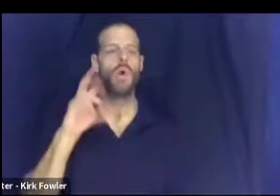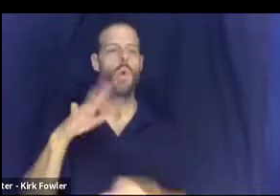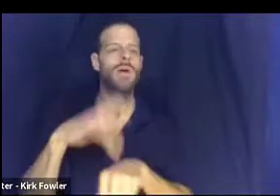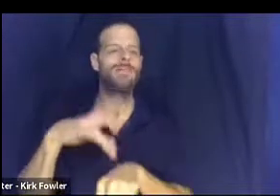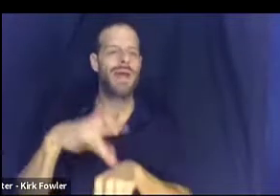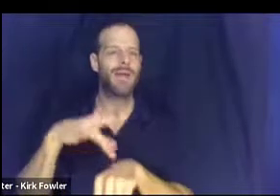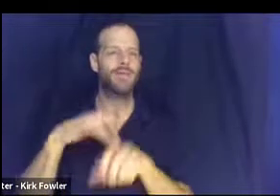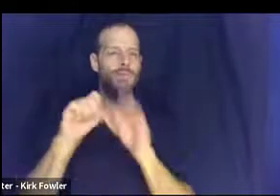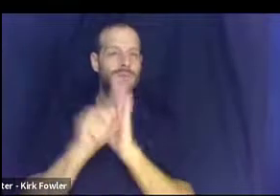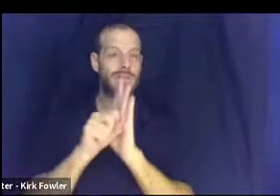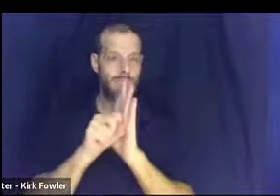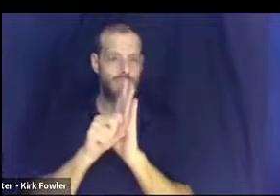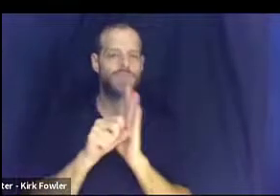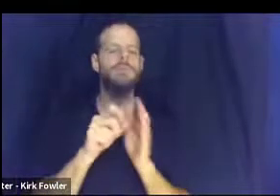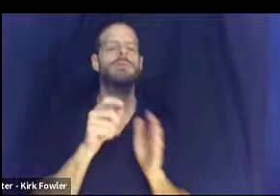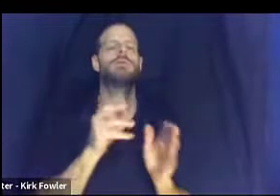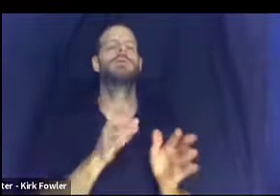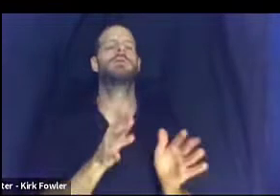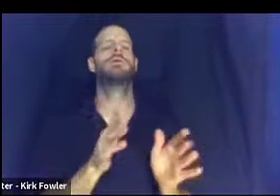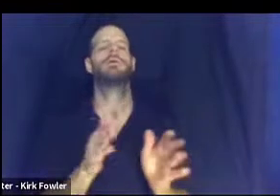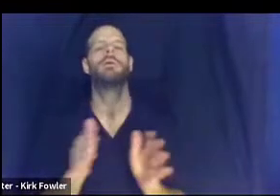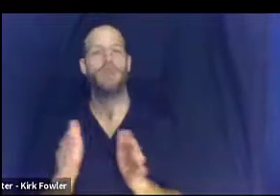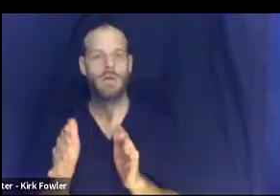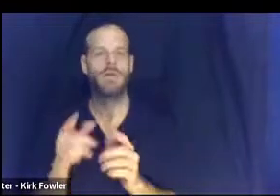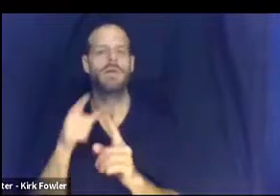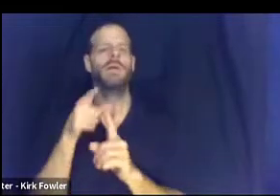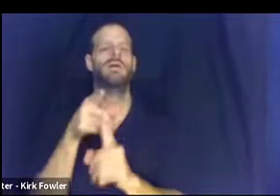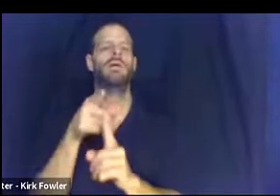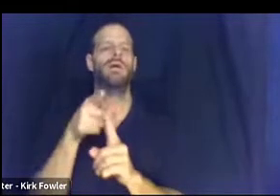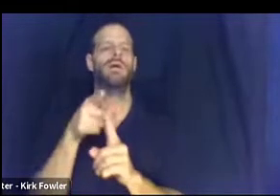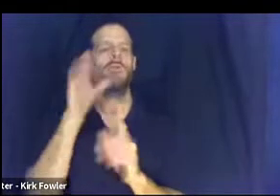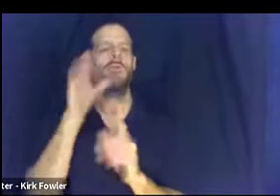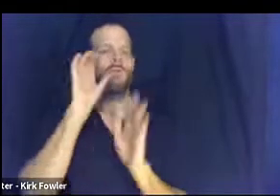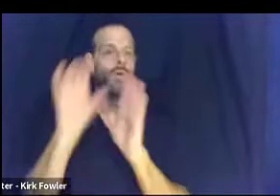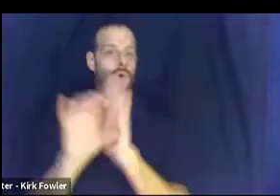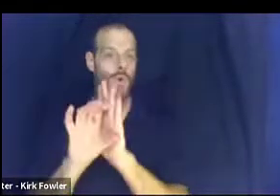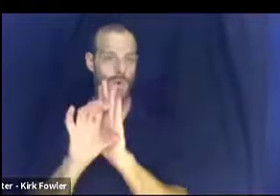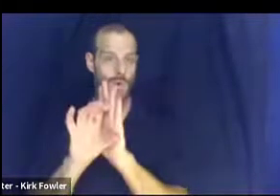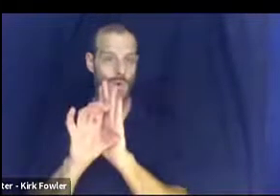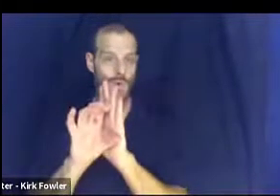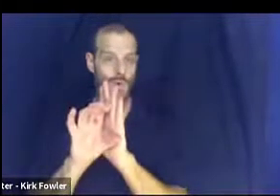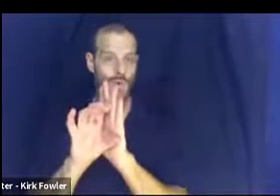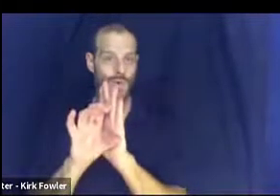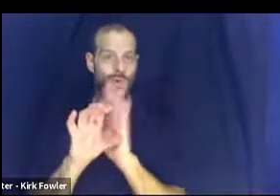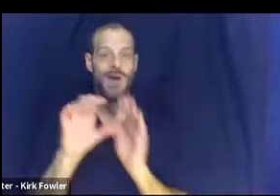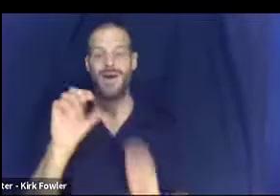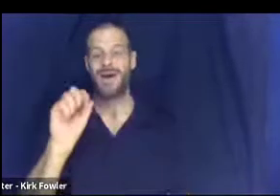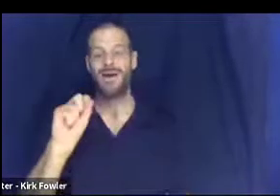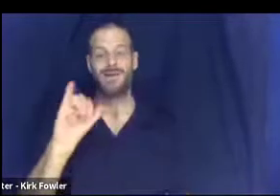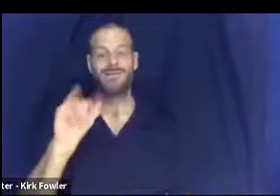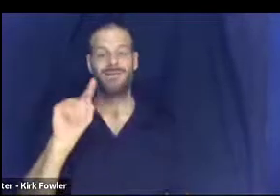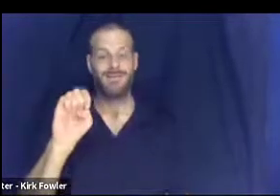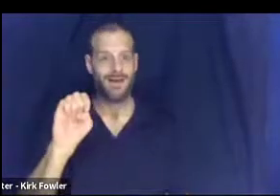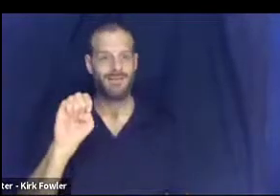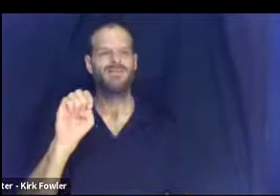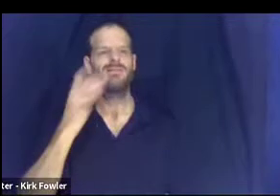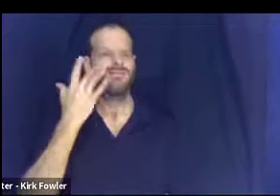and then starting to transition those into photographs and even sight words, right? As the student's vision improved.